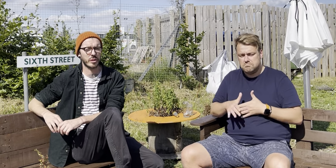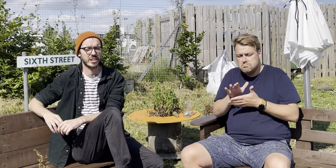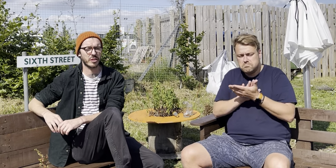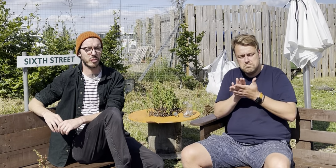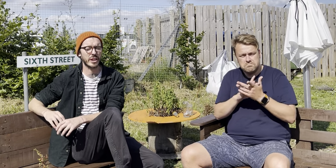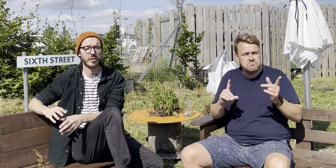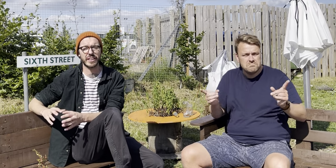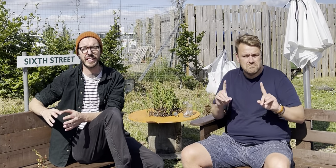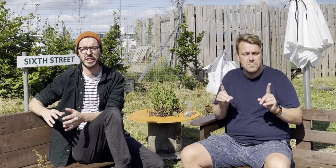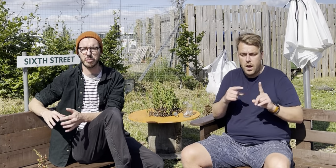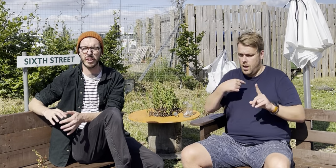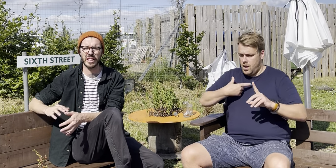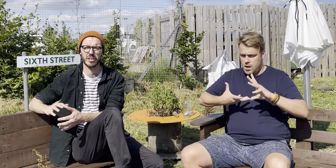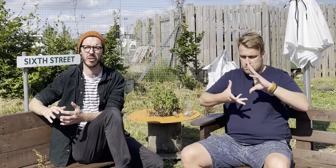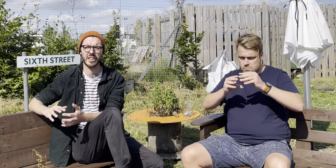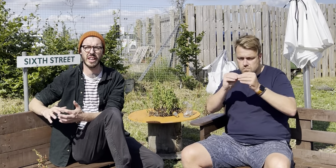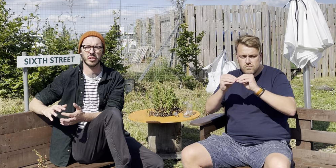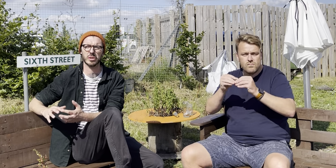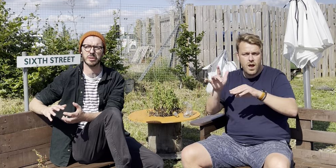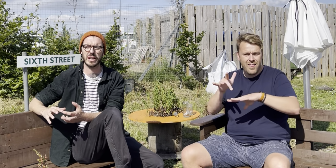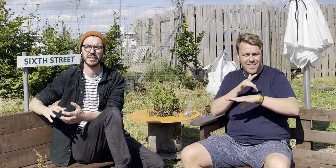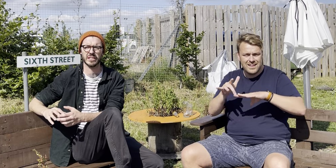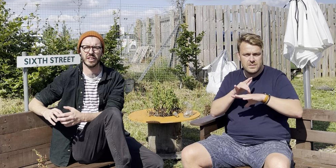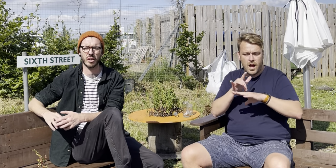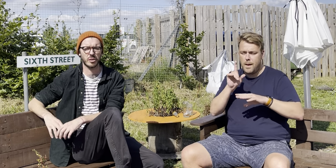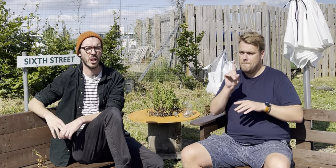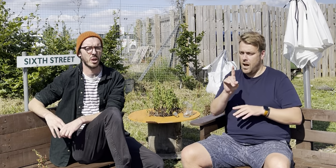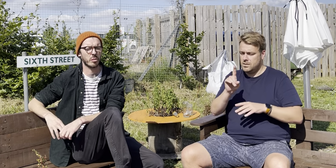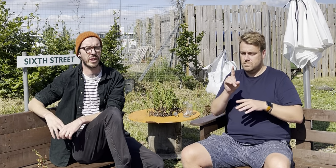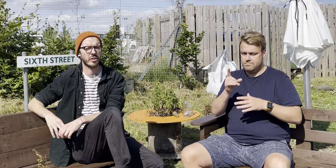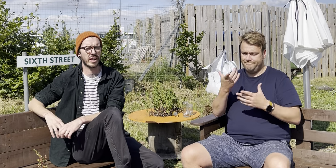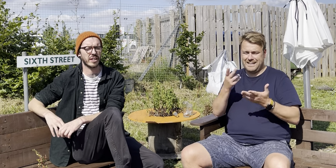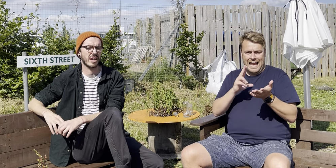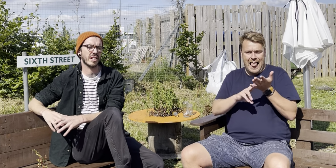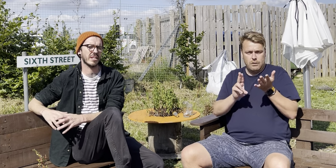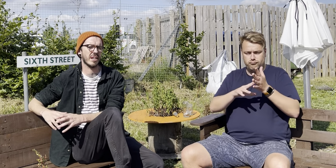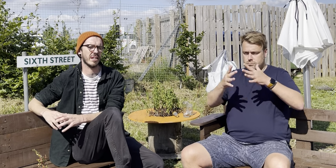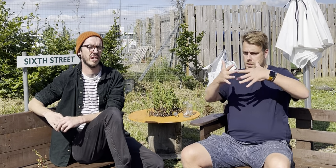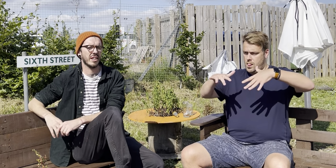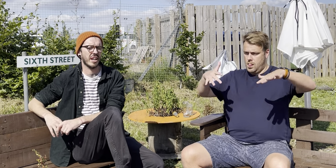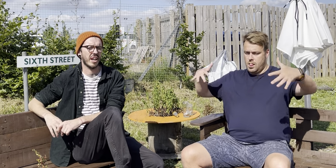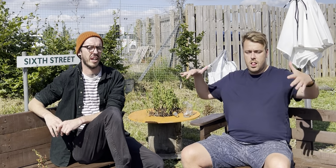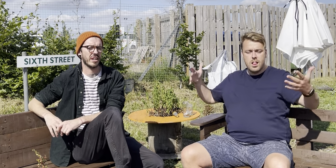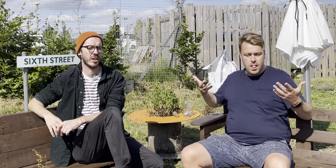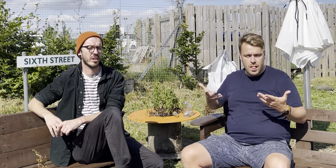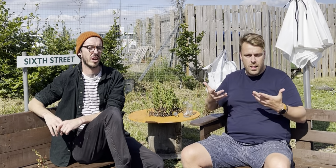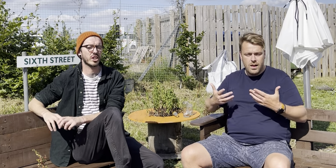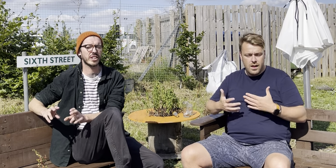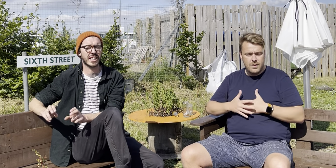we don't we create theater in non-theatrical spaces so we create theater in i should say